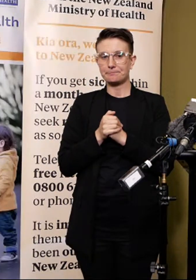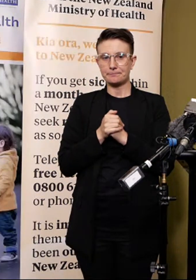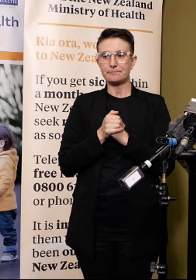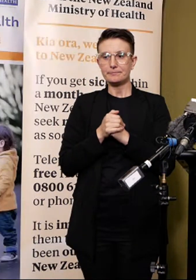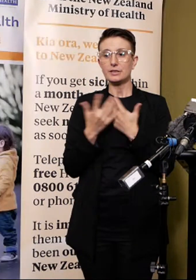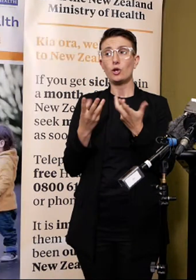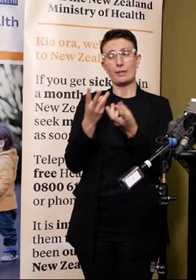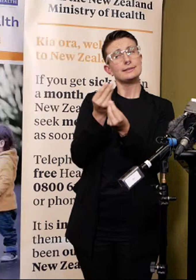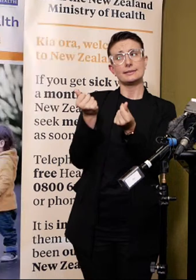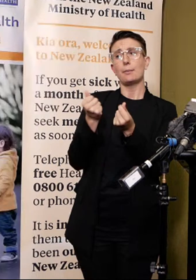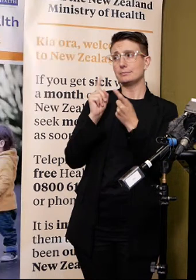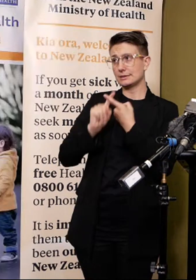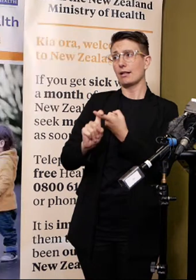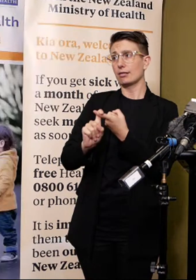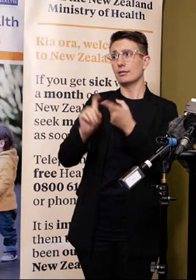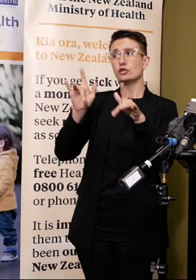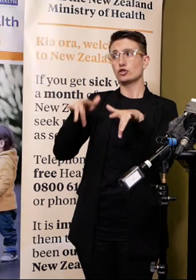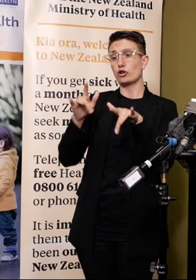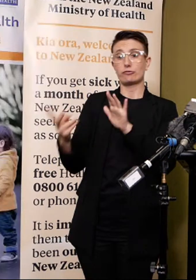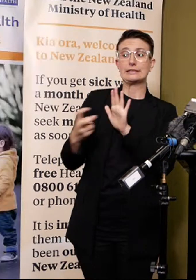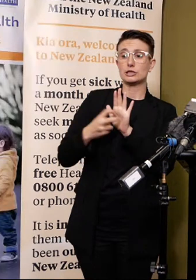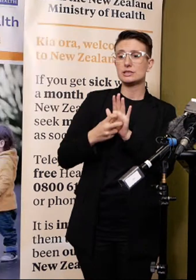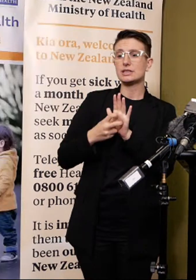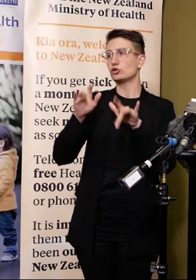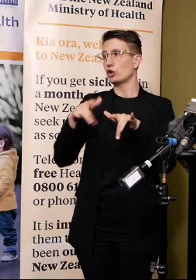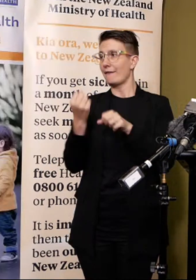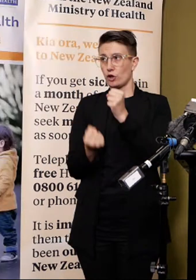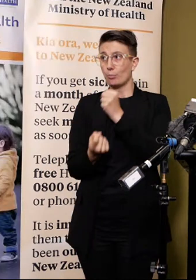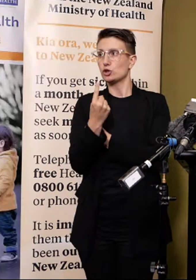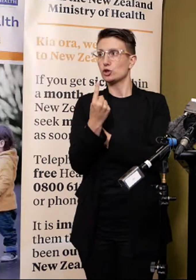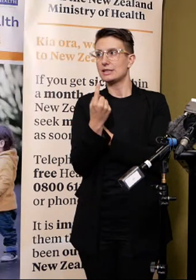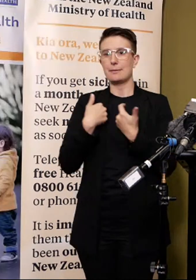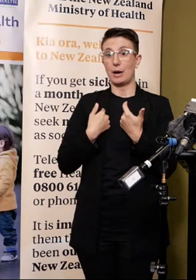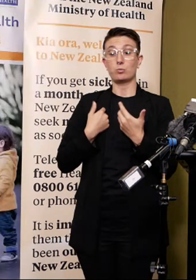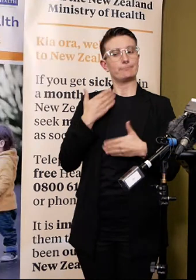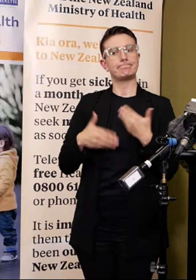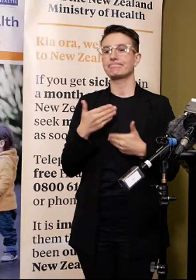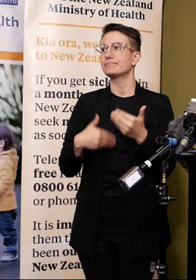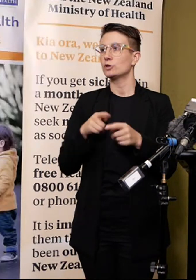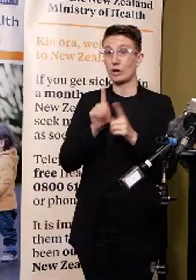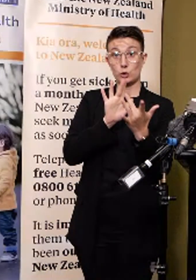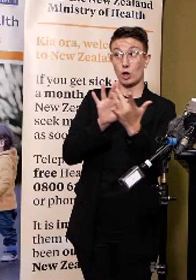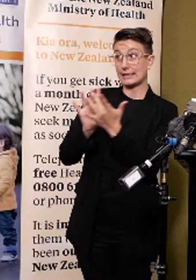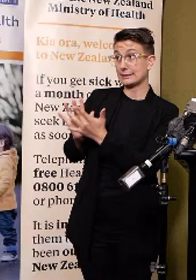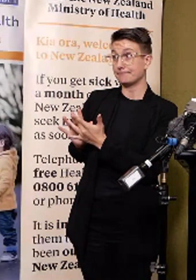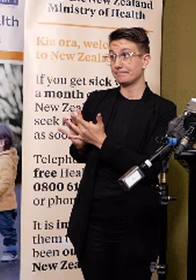register, so working through that as fast as possible. Have they come across any that are not self isolating?